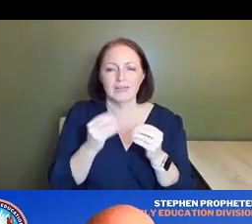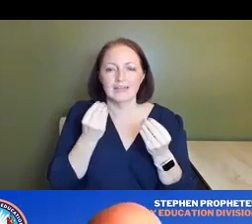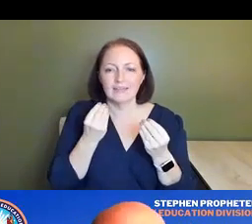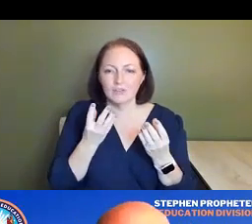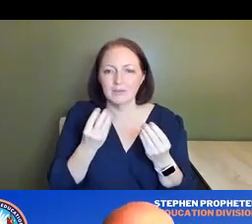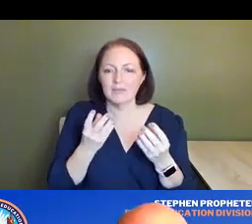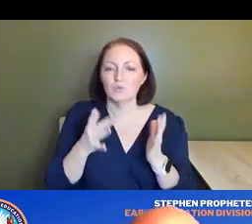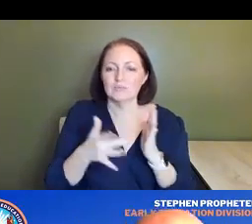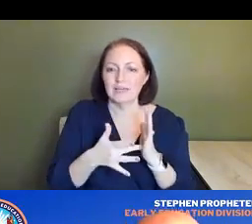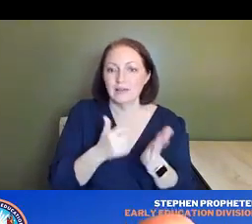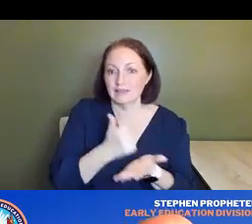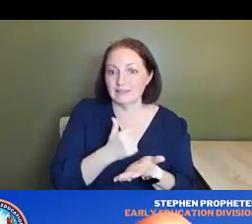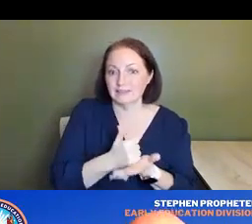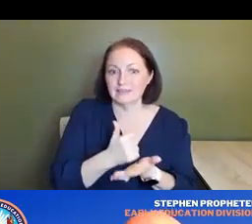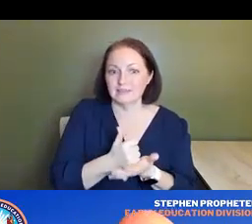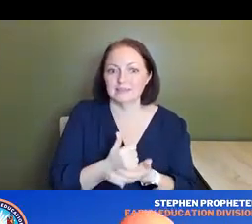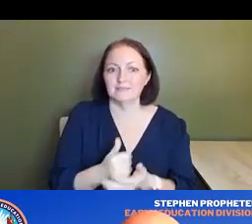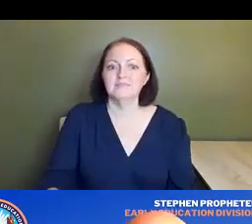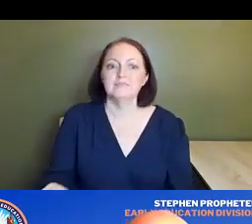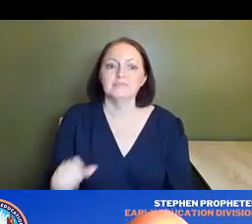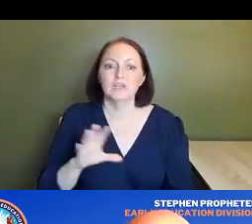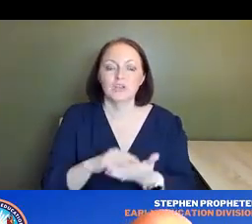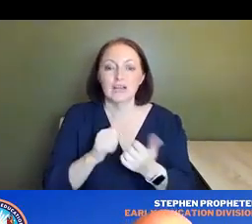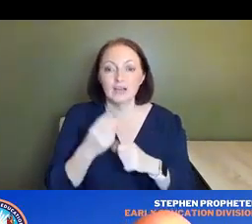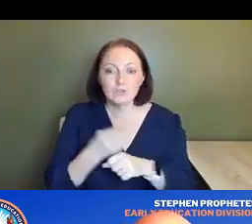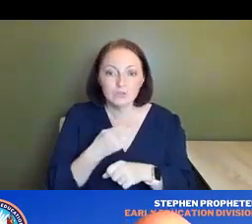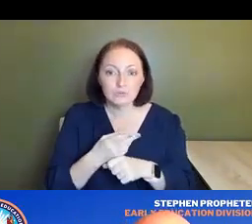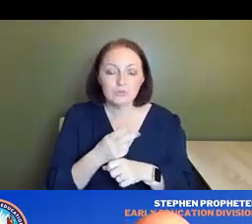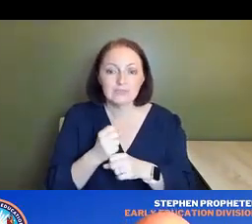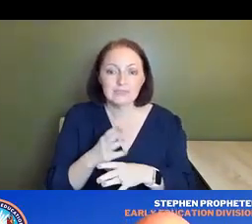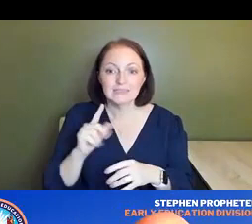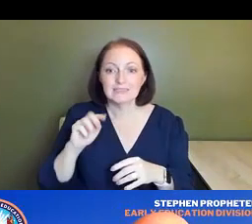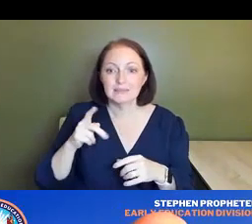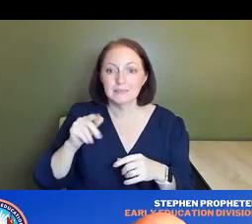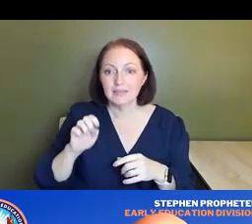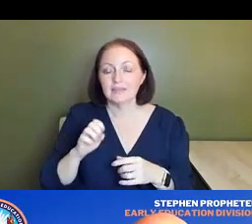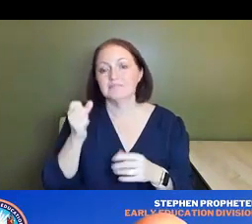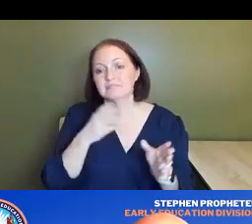technical assistance? Learning how to use the Template? Understanding Requirements of